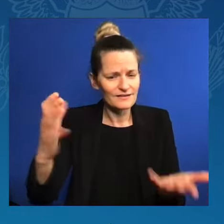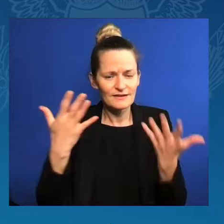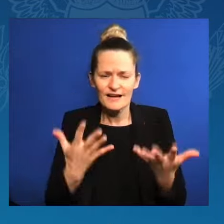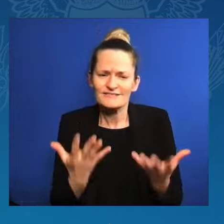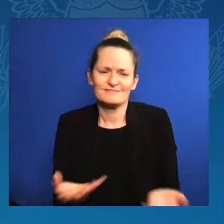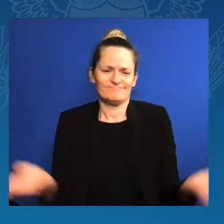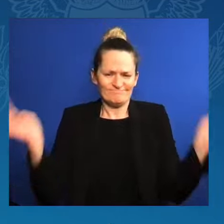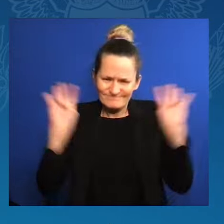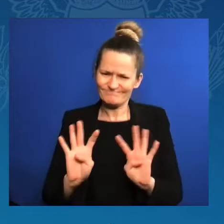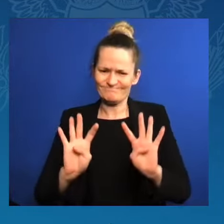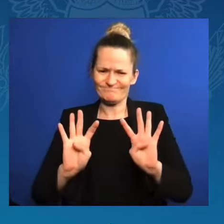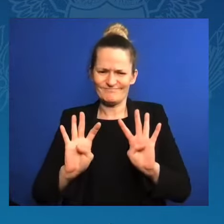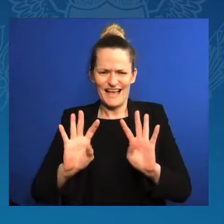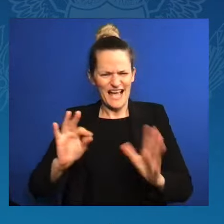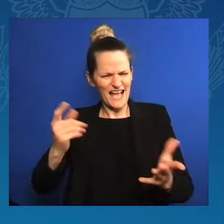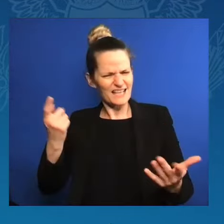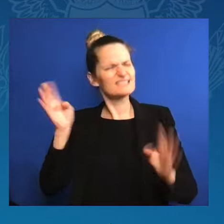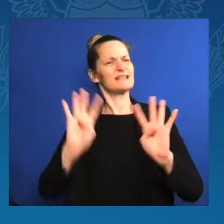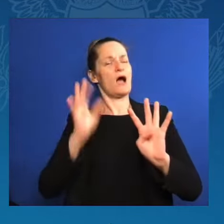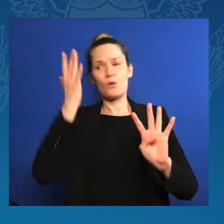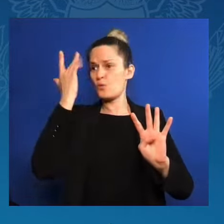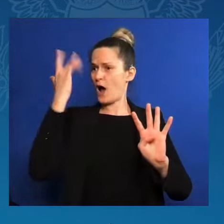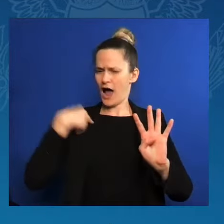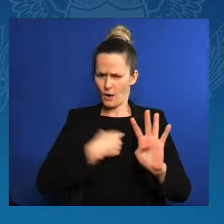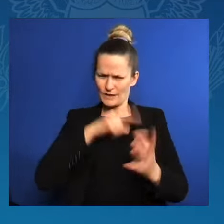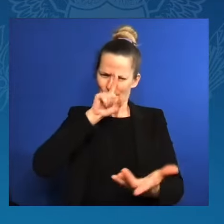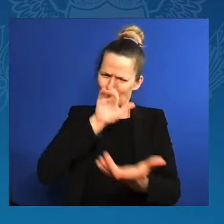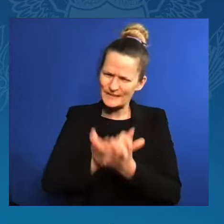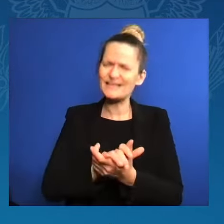should be made by a woman and her doctor, not politicians.